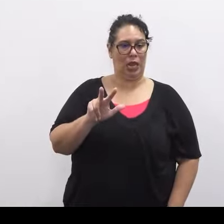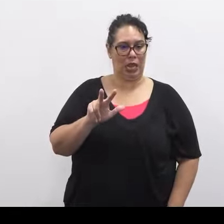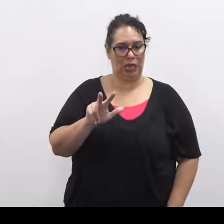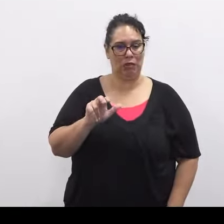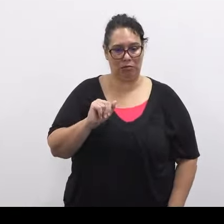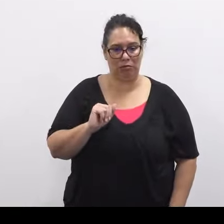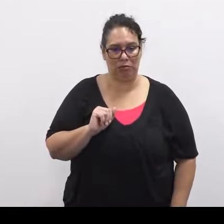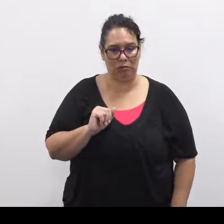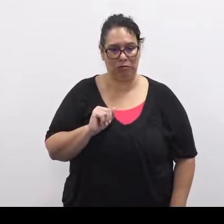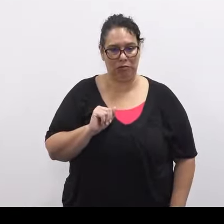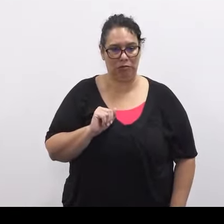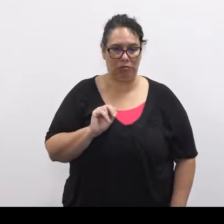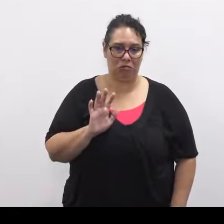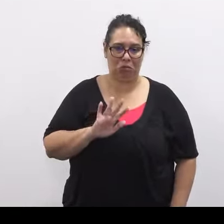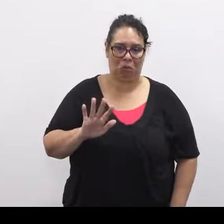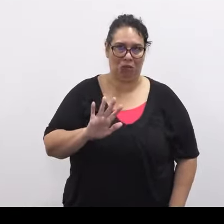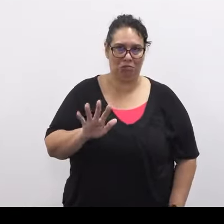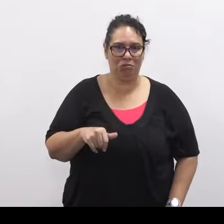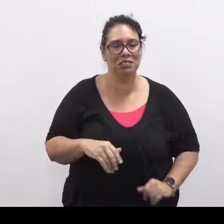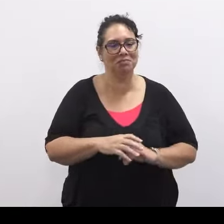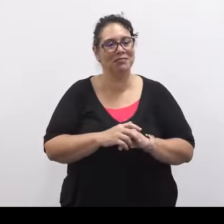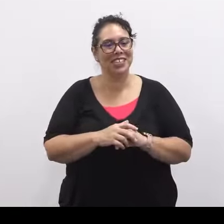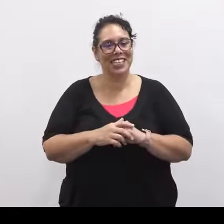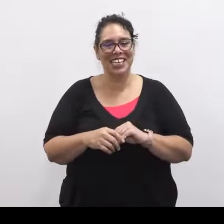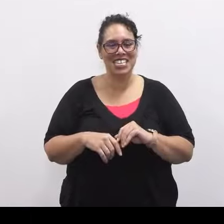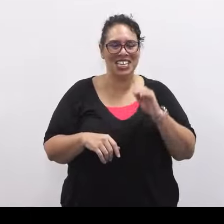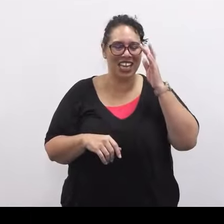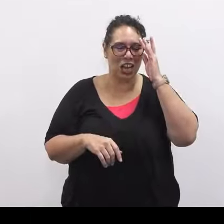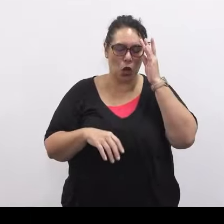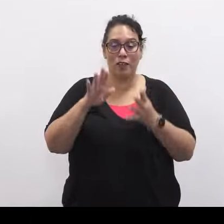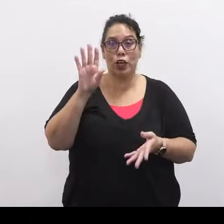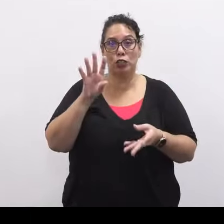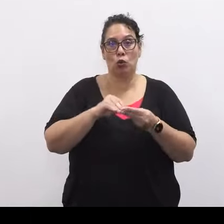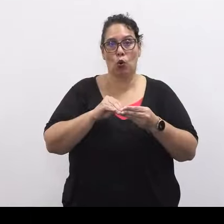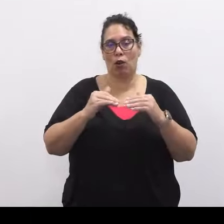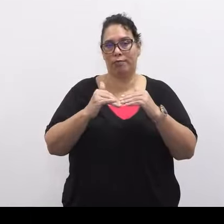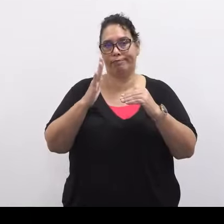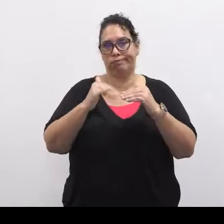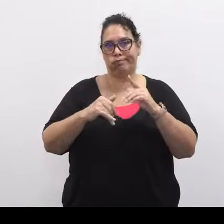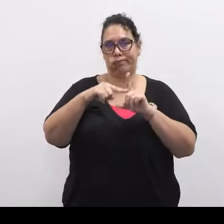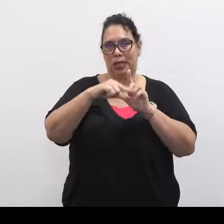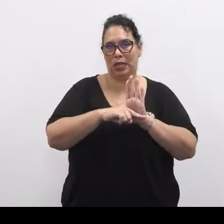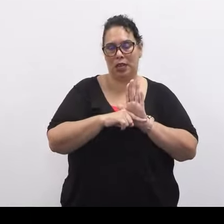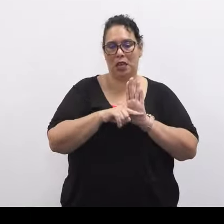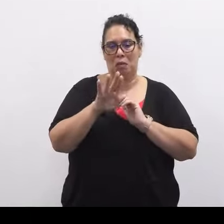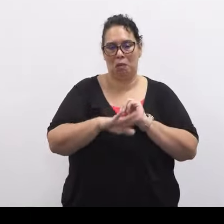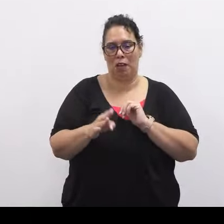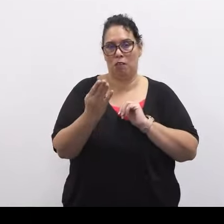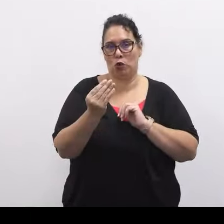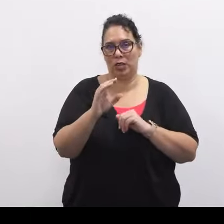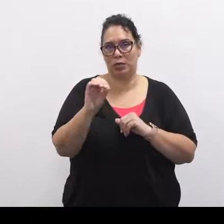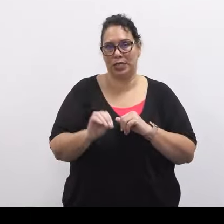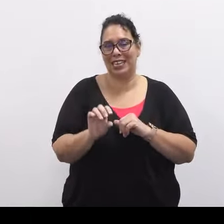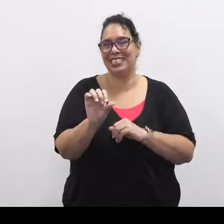over and against the new census data, we have a total variance of 14%, 10% is the legal threshold.